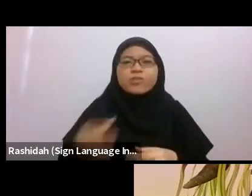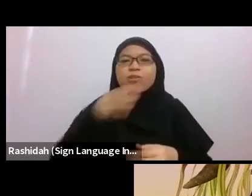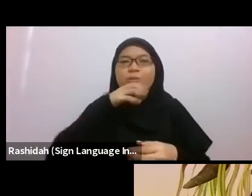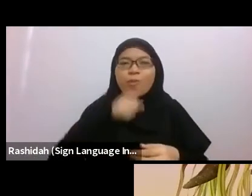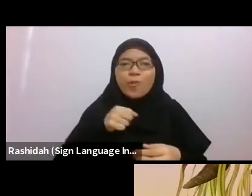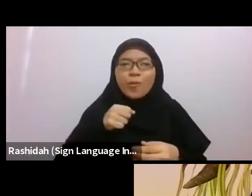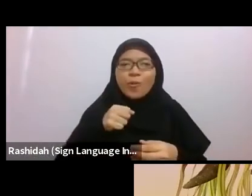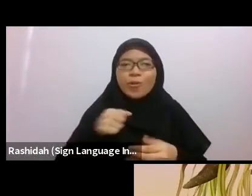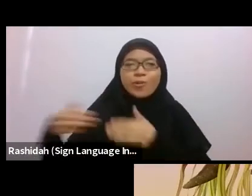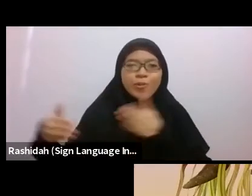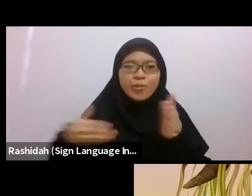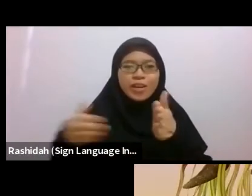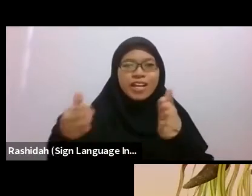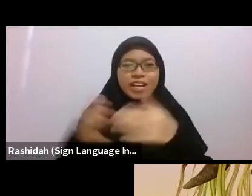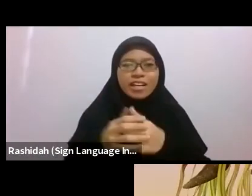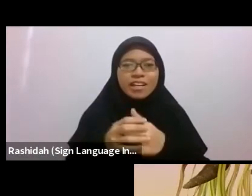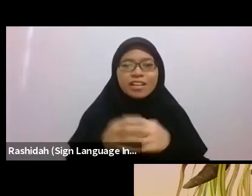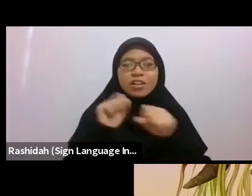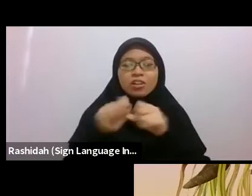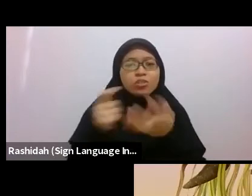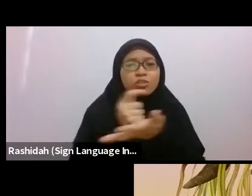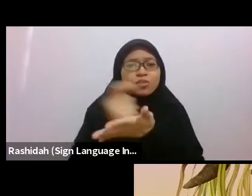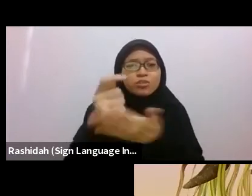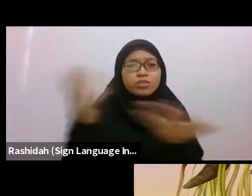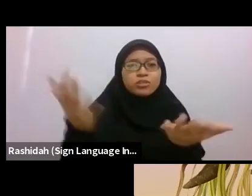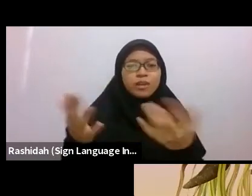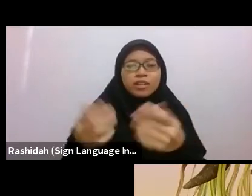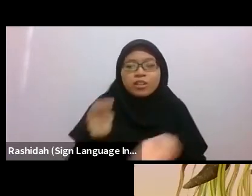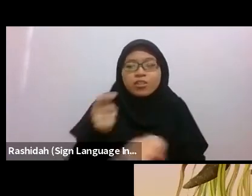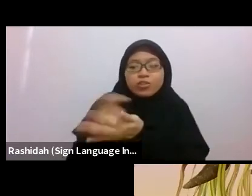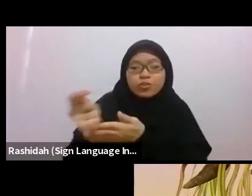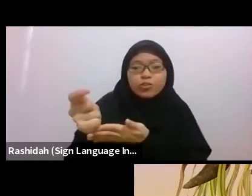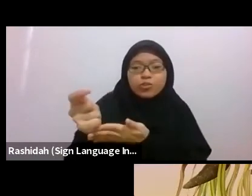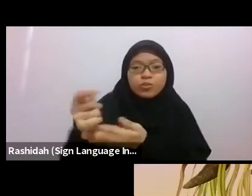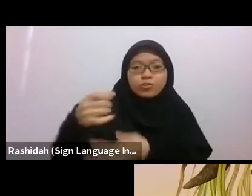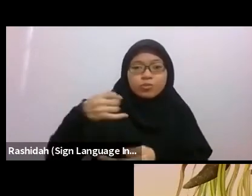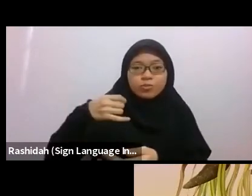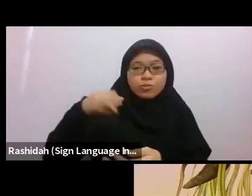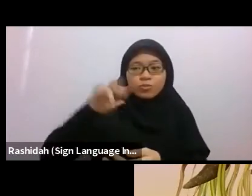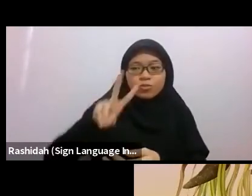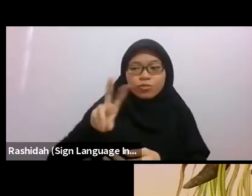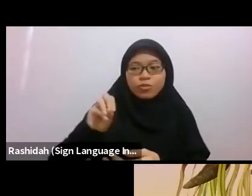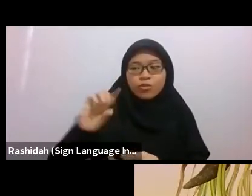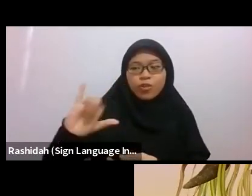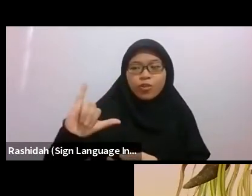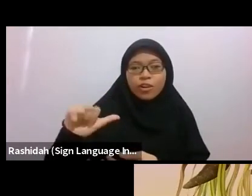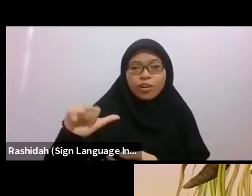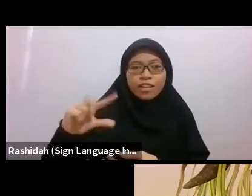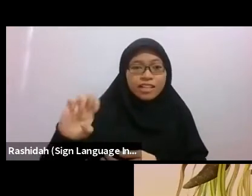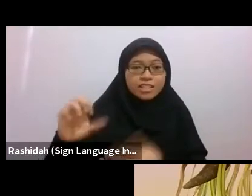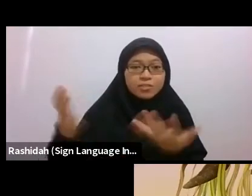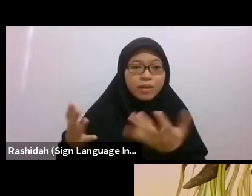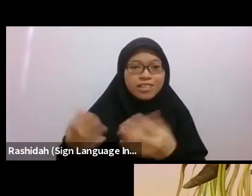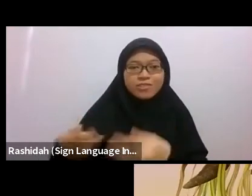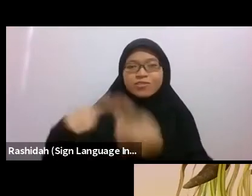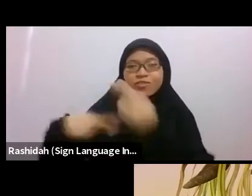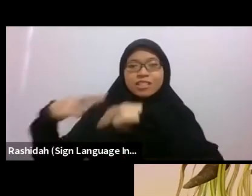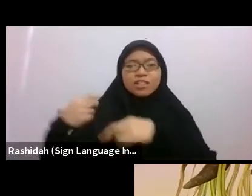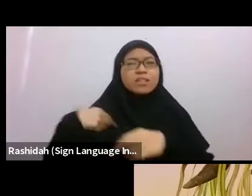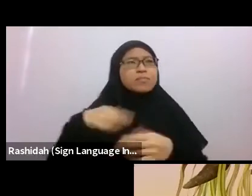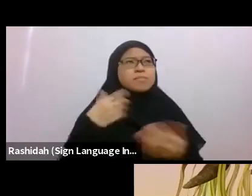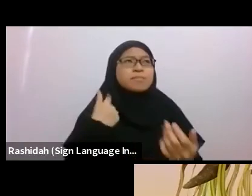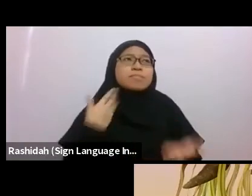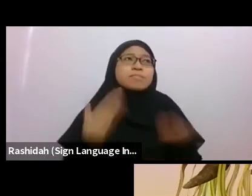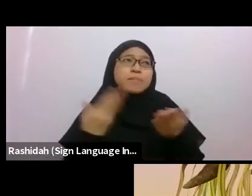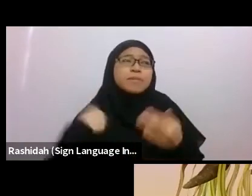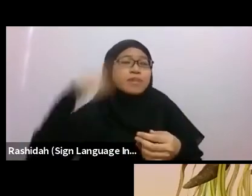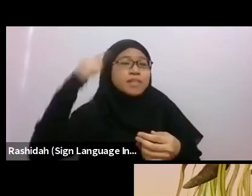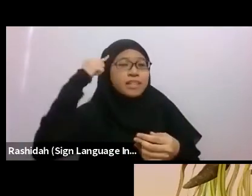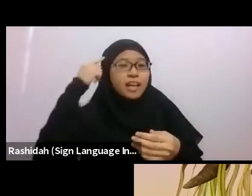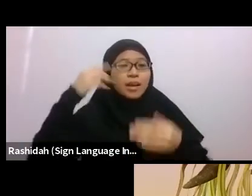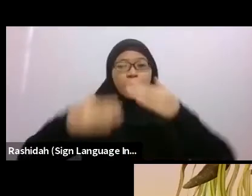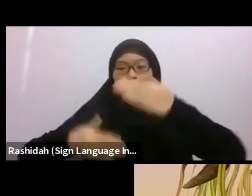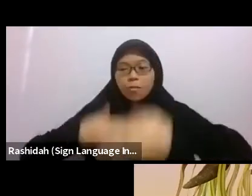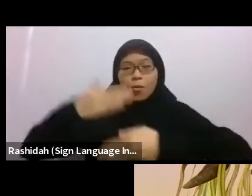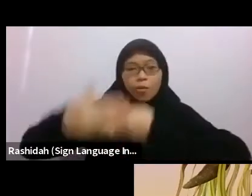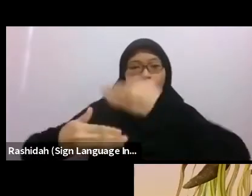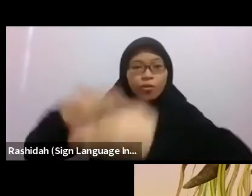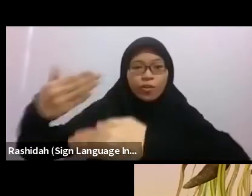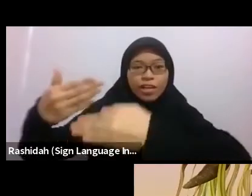So the truth is that true voyage is return; we always think that to progress—the idea of progress is also a very capitalist modern kind of thought, like to move forward,